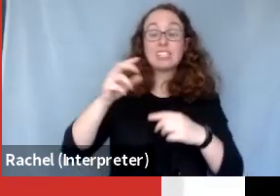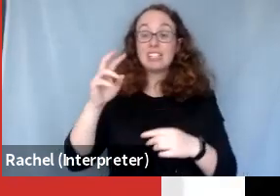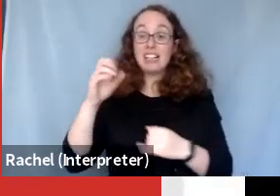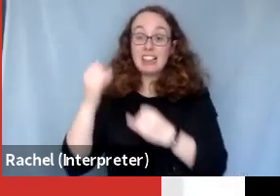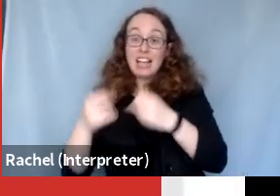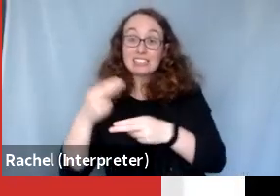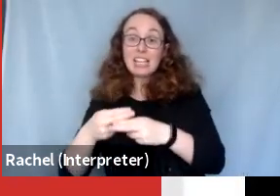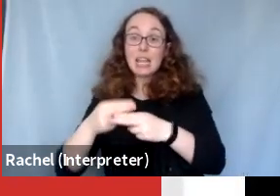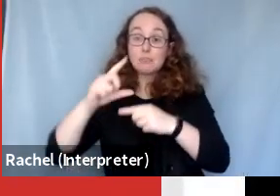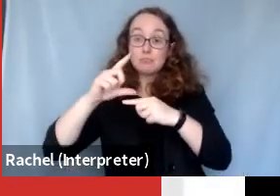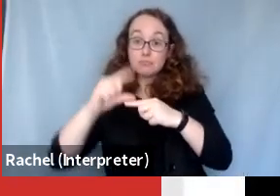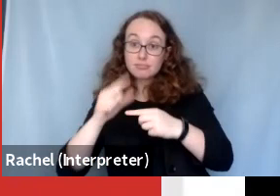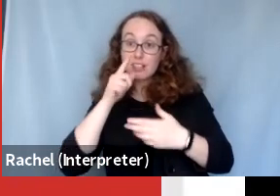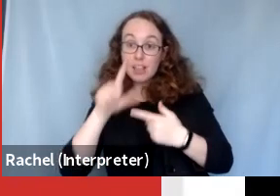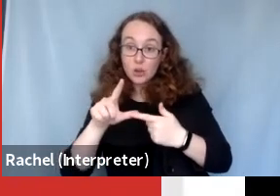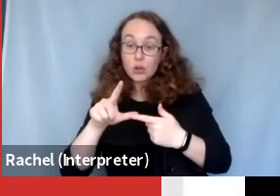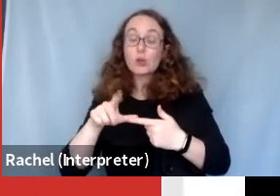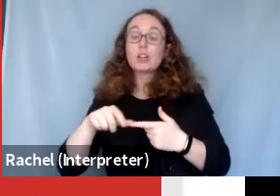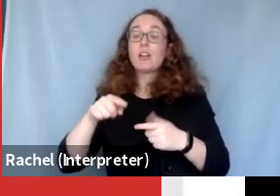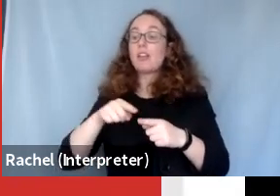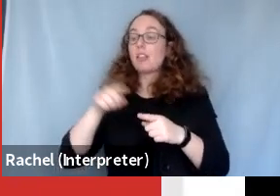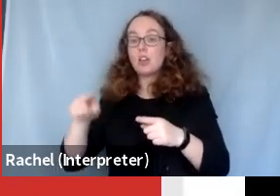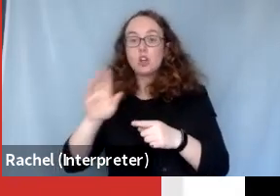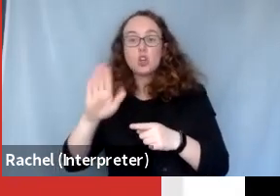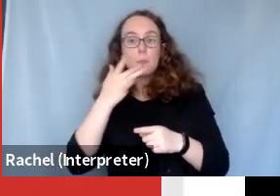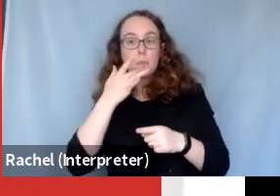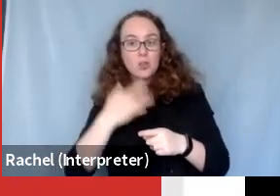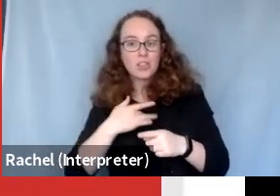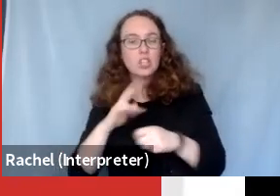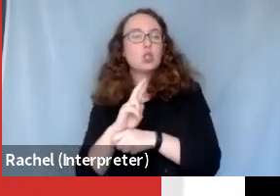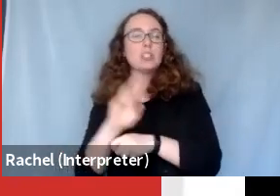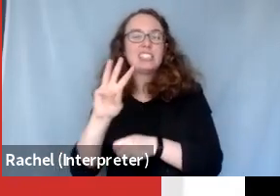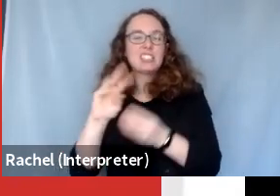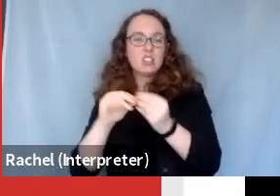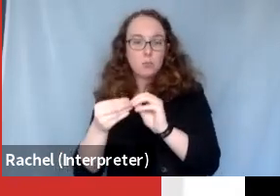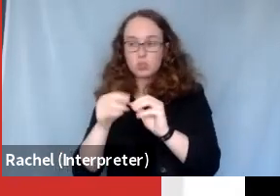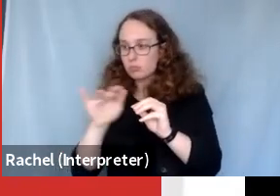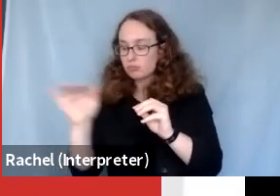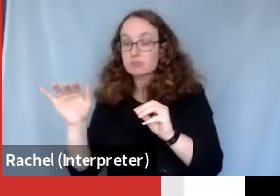initial lowercase last initial and then your six digit date of birth and then that's how you get into your student email.